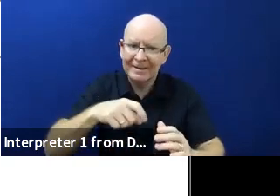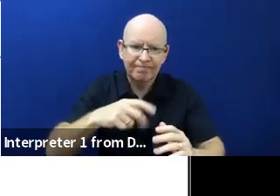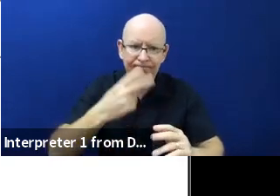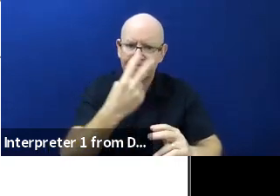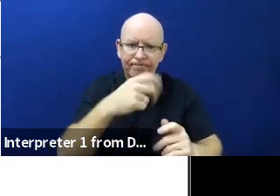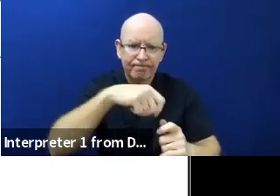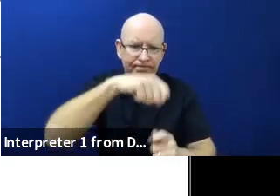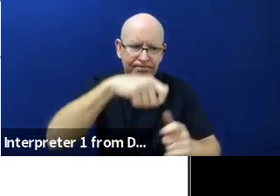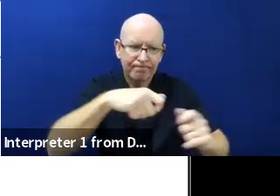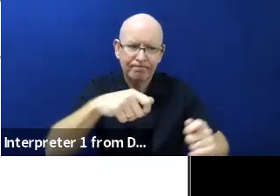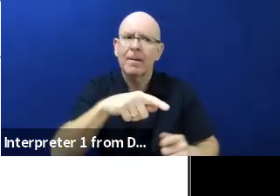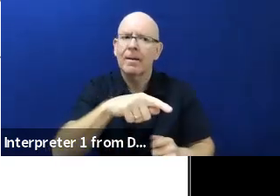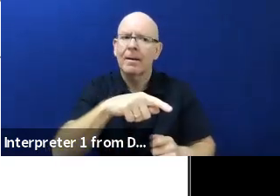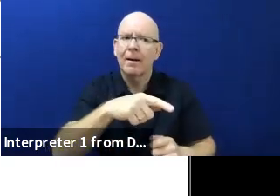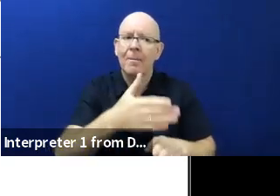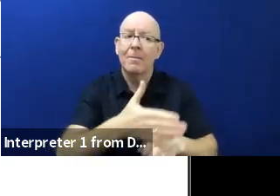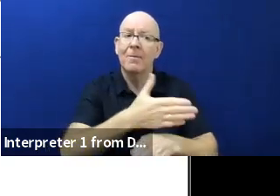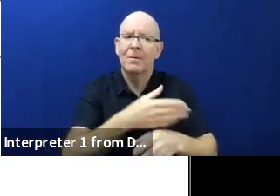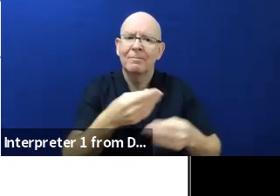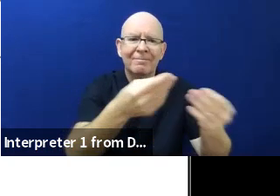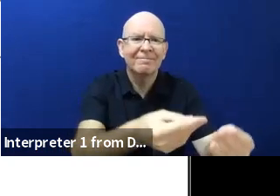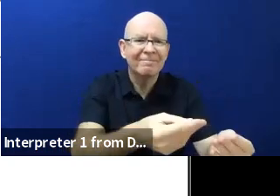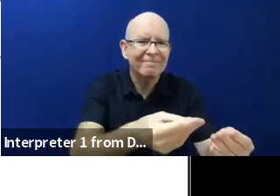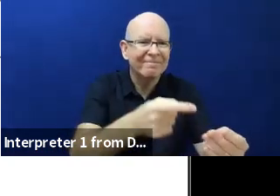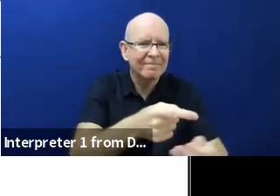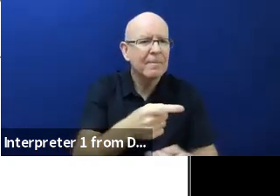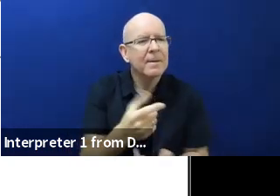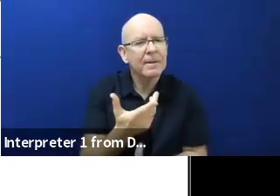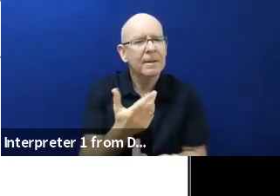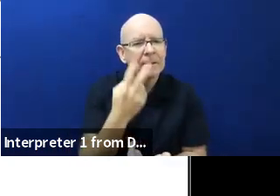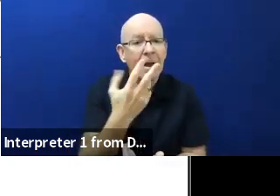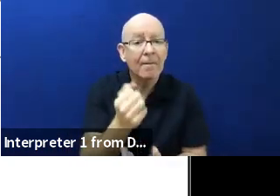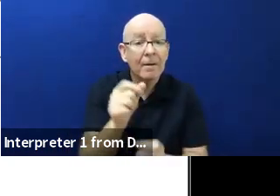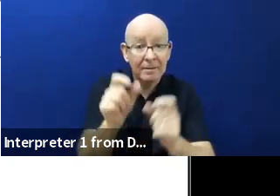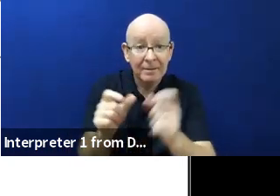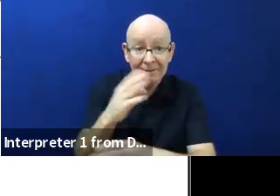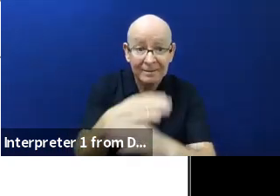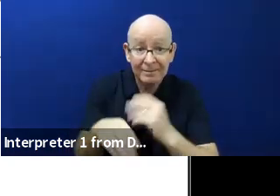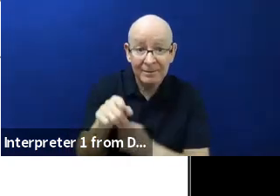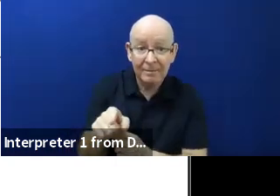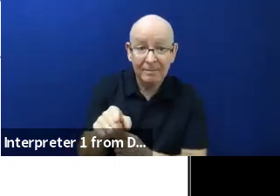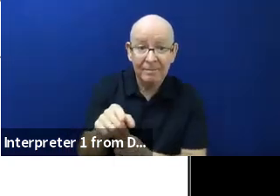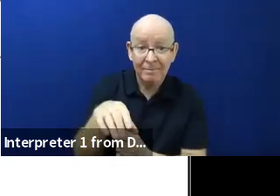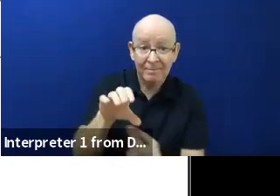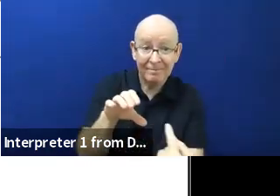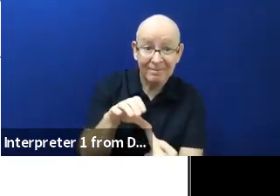and one piece of research on personal assistance in Thailand reveals that one PA serves three to